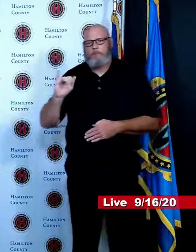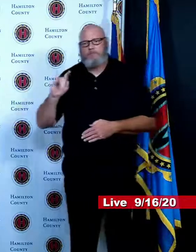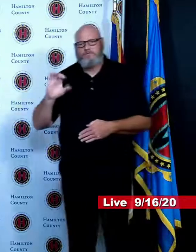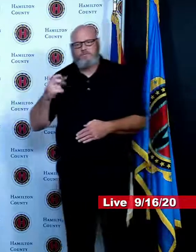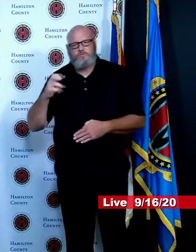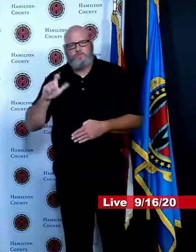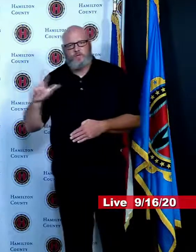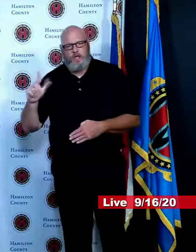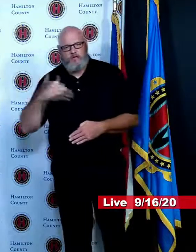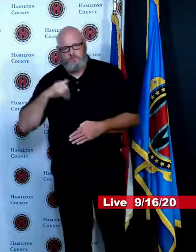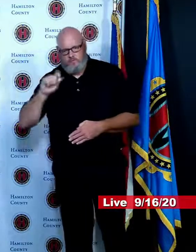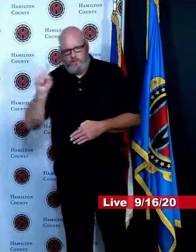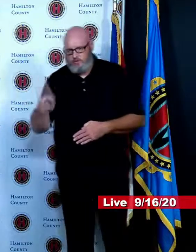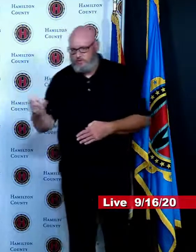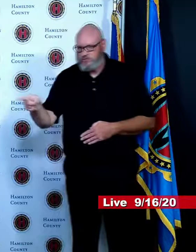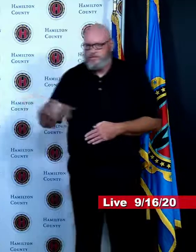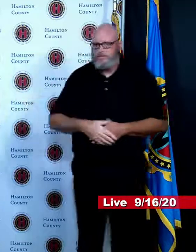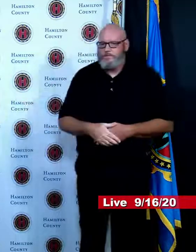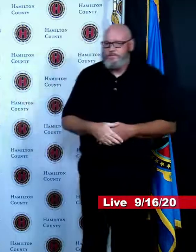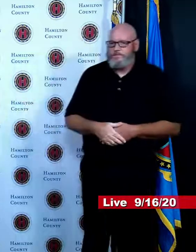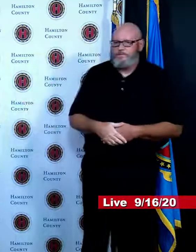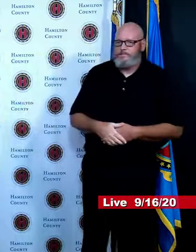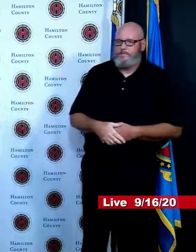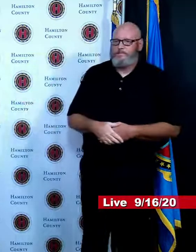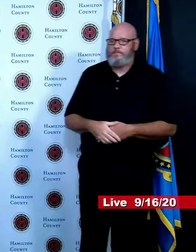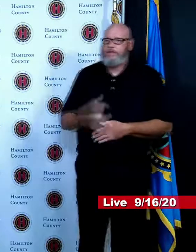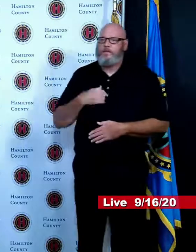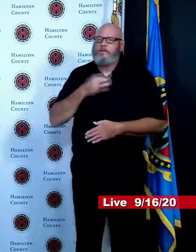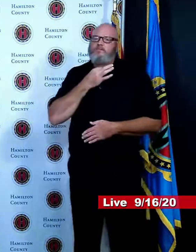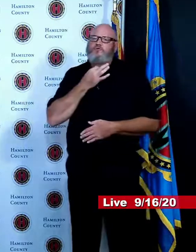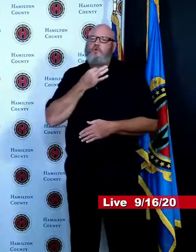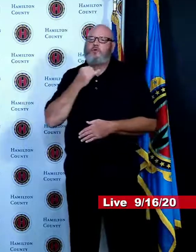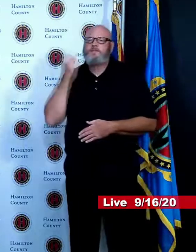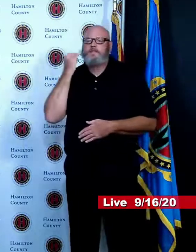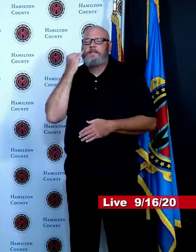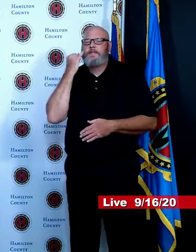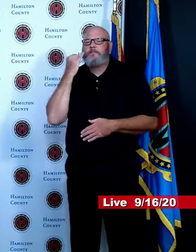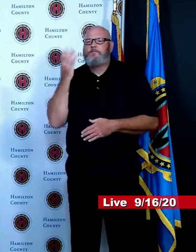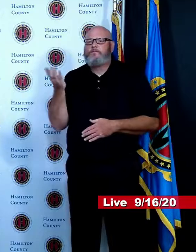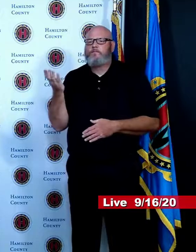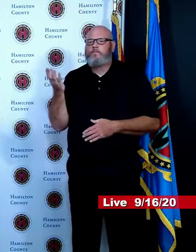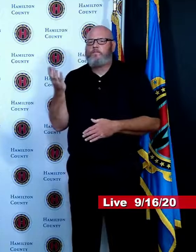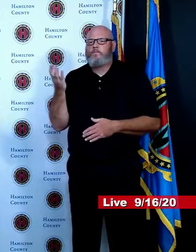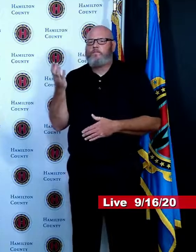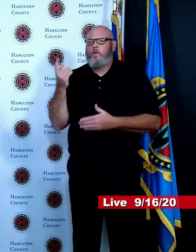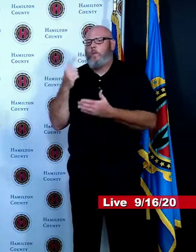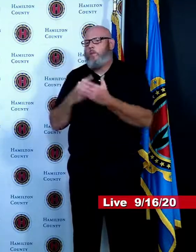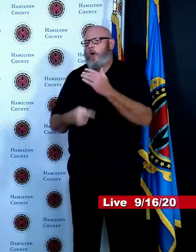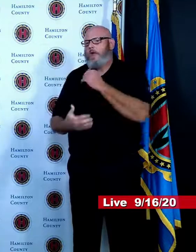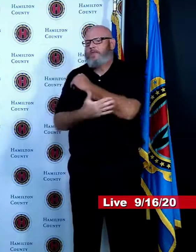hi doctor we're wondering what the county's plan is for Halloween in terms